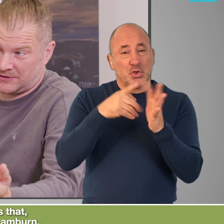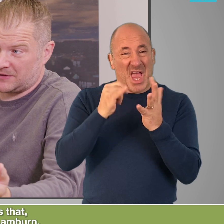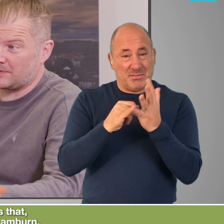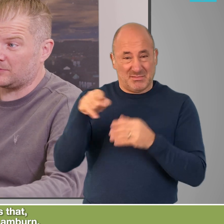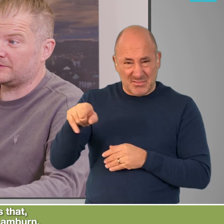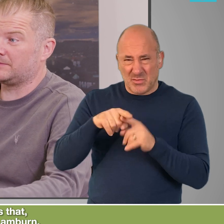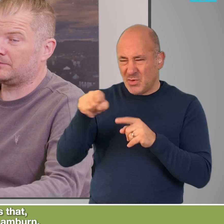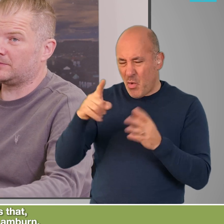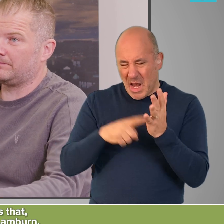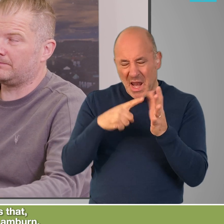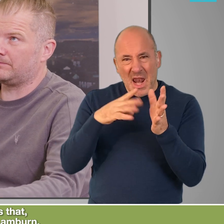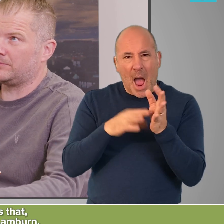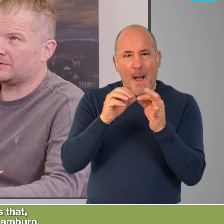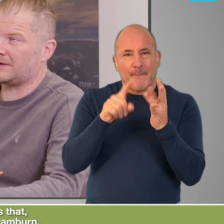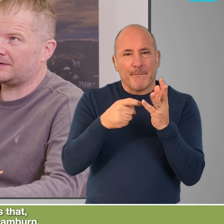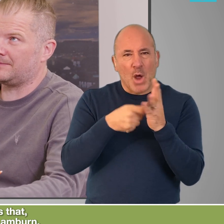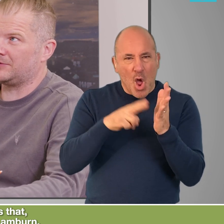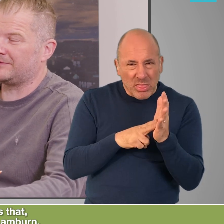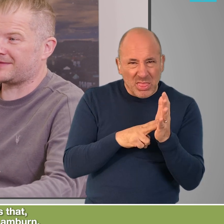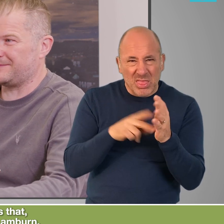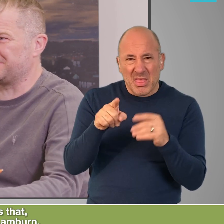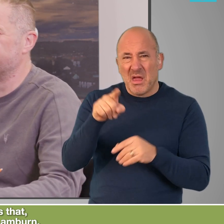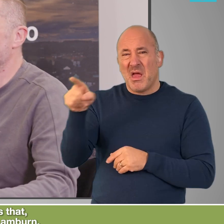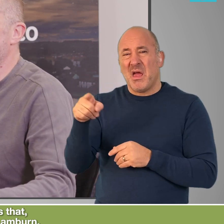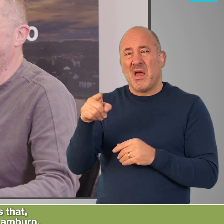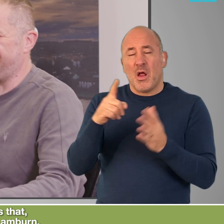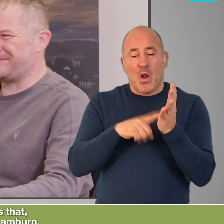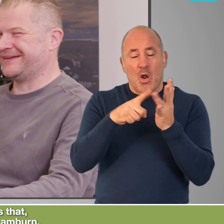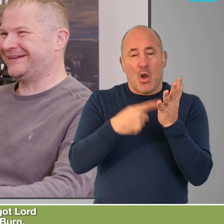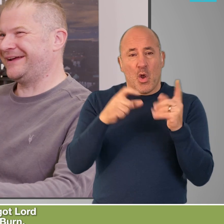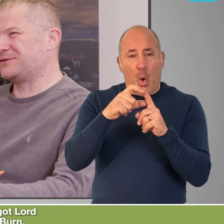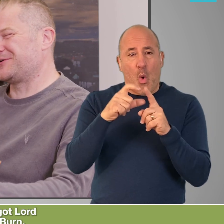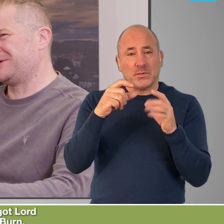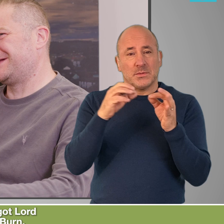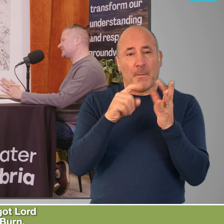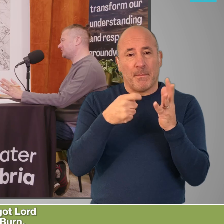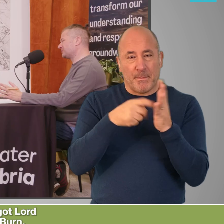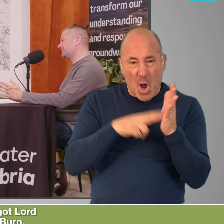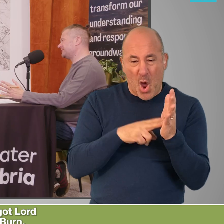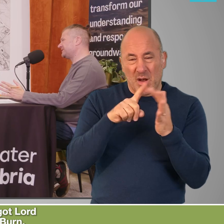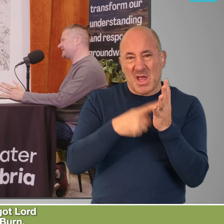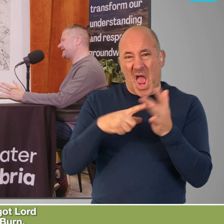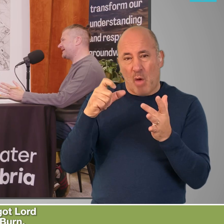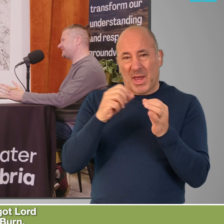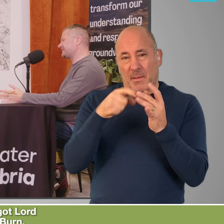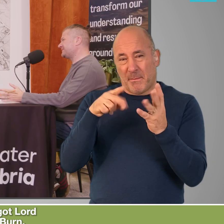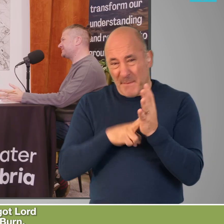James', what is that, Lamburn, that's Lamburn. And then we've got Lord Burn and Eric Burn.